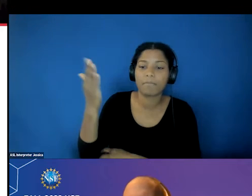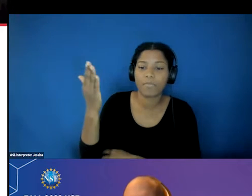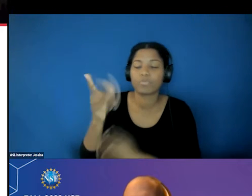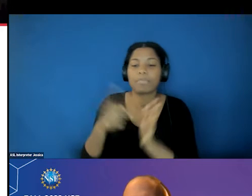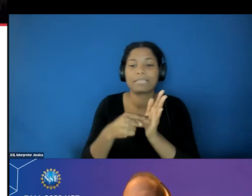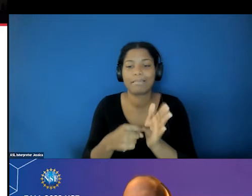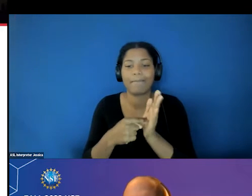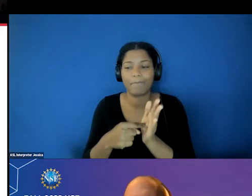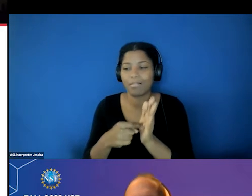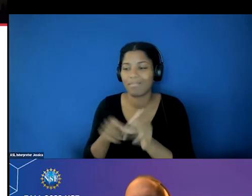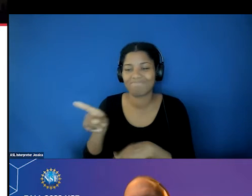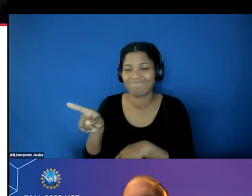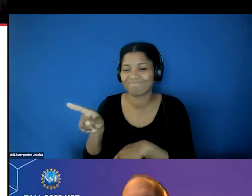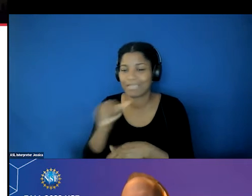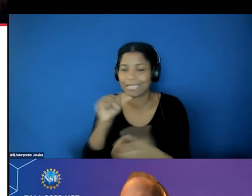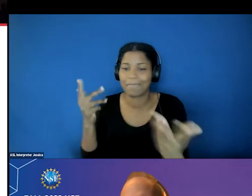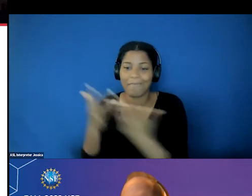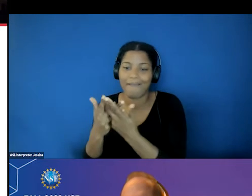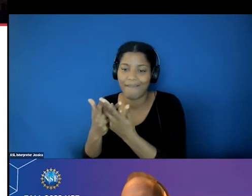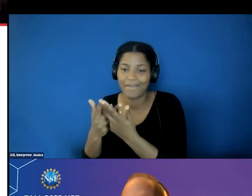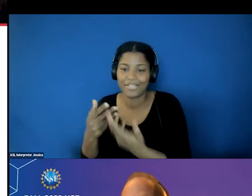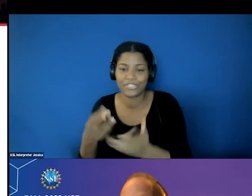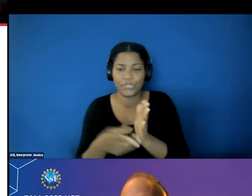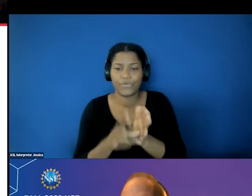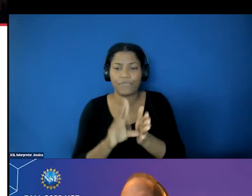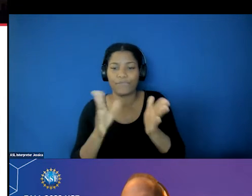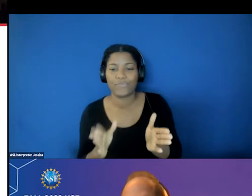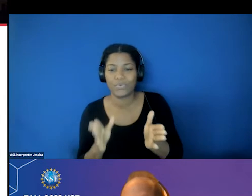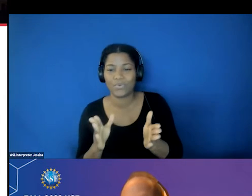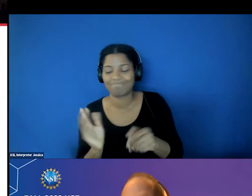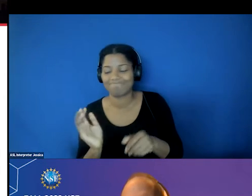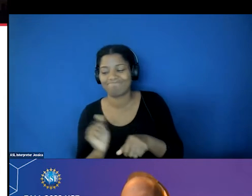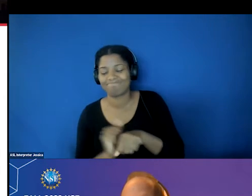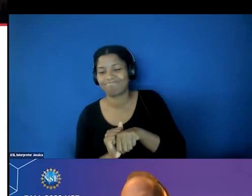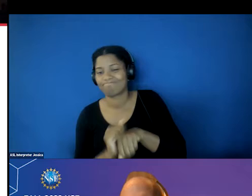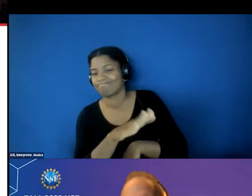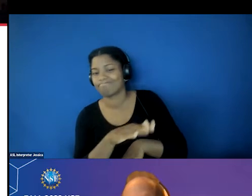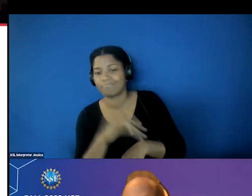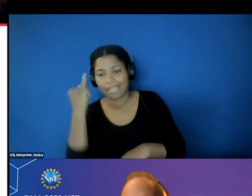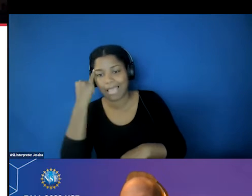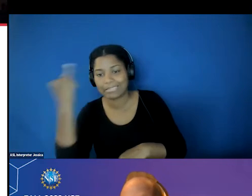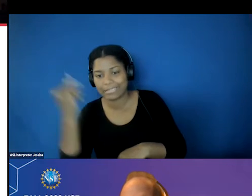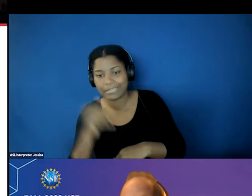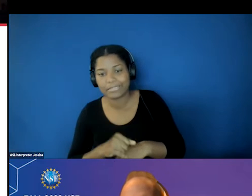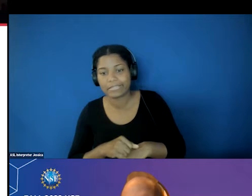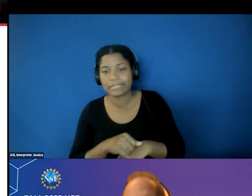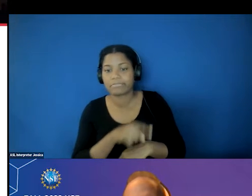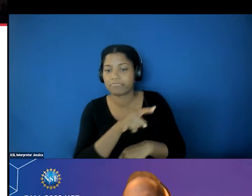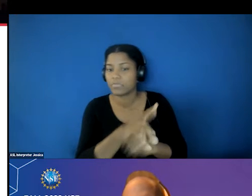doesn't' quite make the cut. And the reviewers come back with ideas and you make, comments in your proposal to,